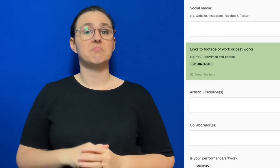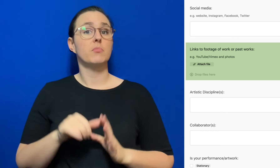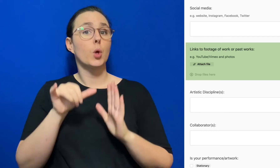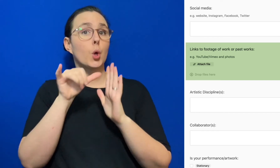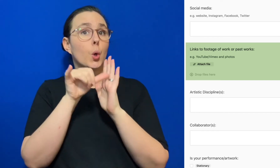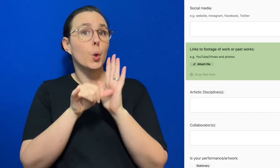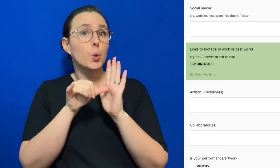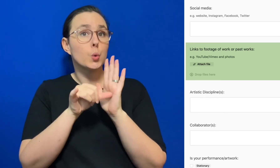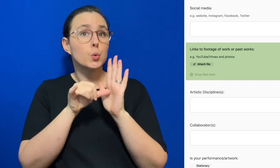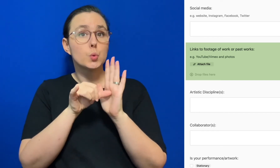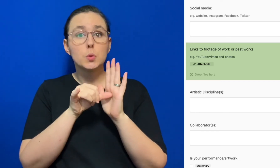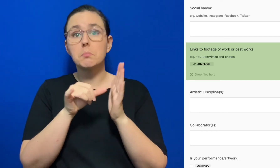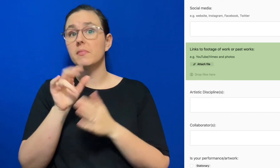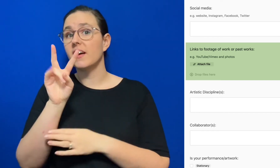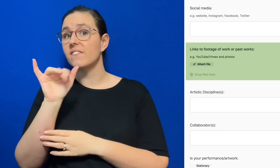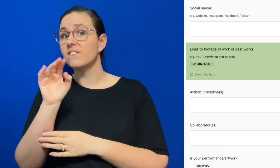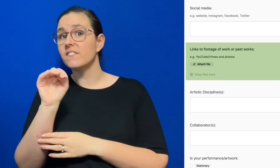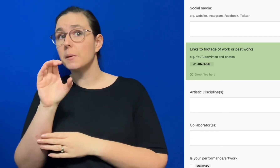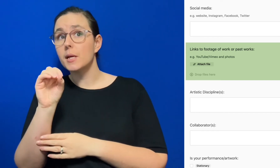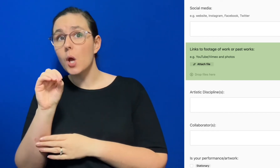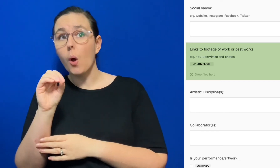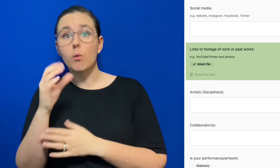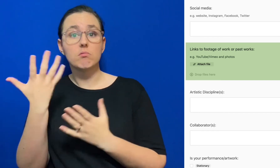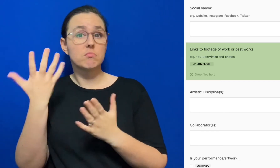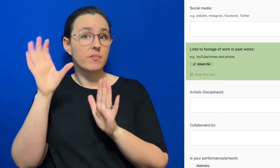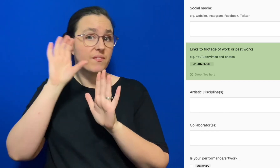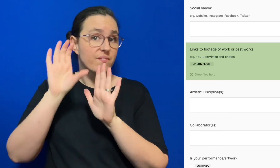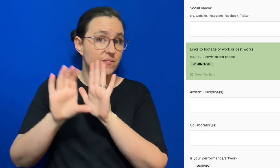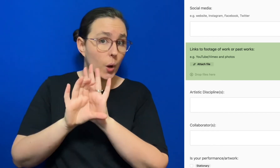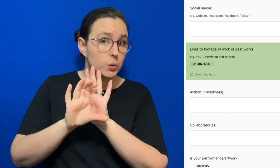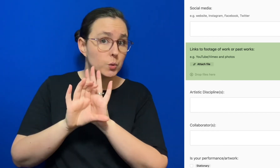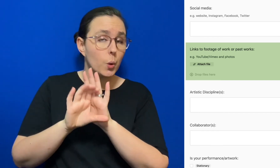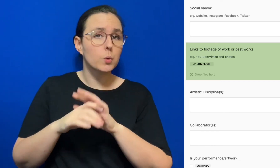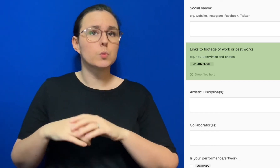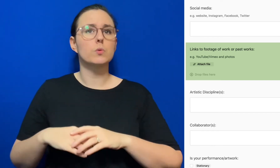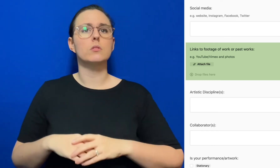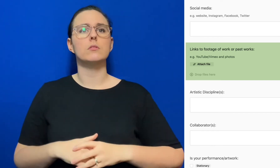Youtube/Vimeo and photos